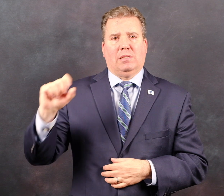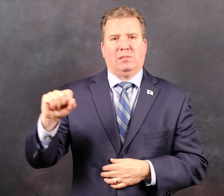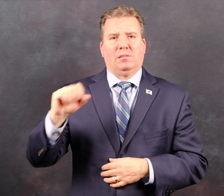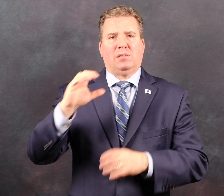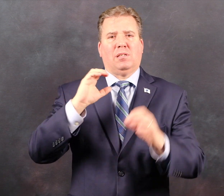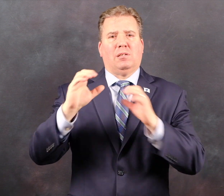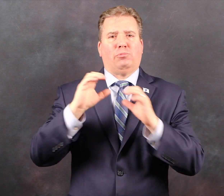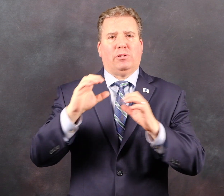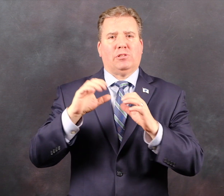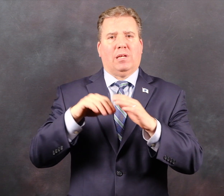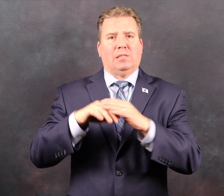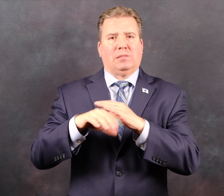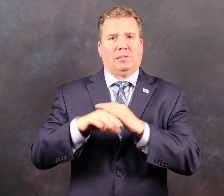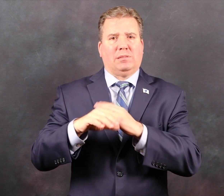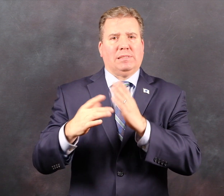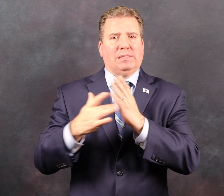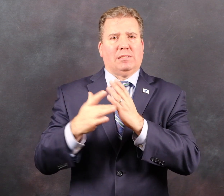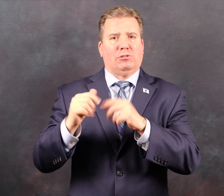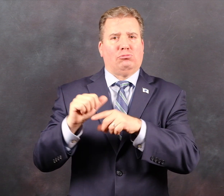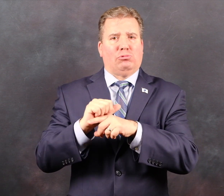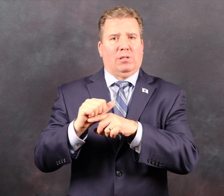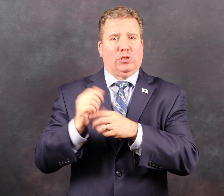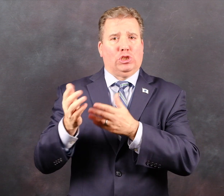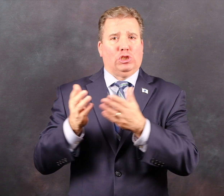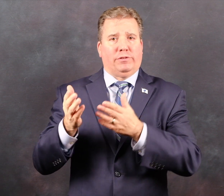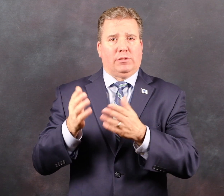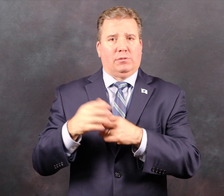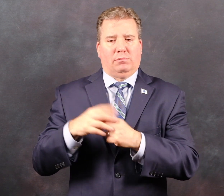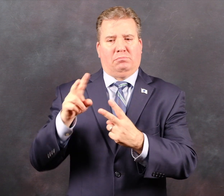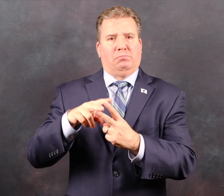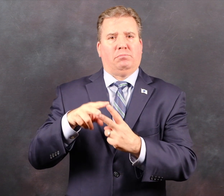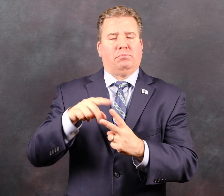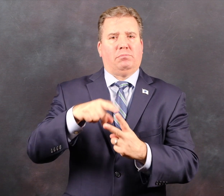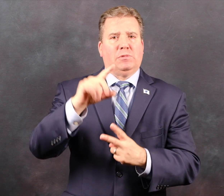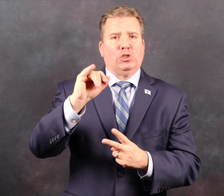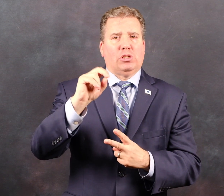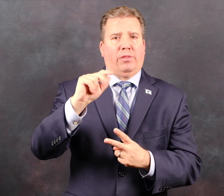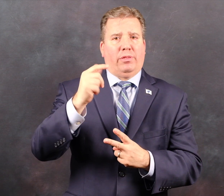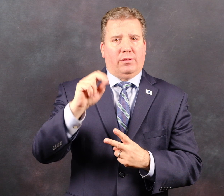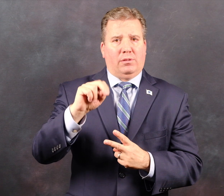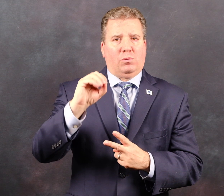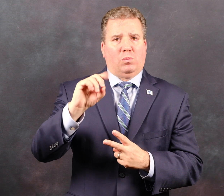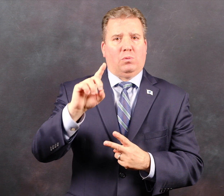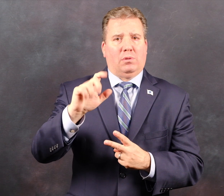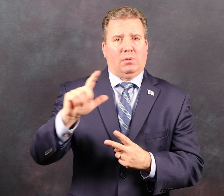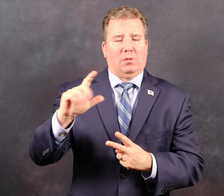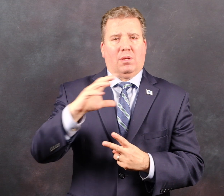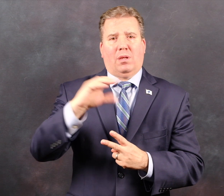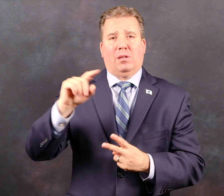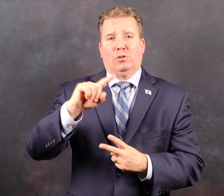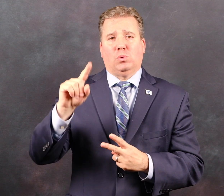Access Technology and Training Services (CATTS) Department have already conducted trainings